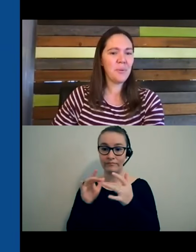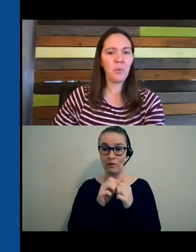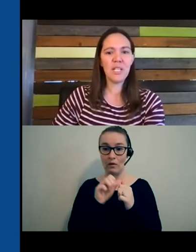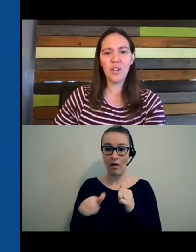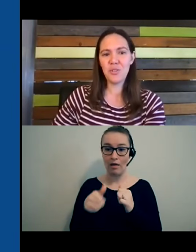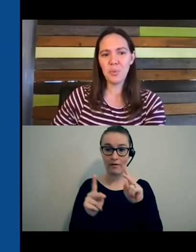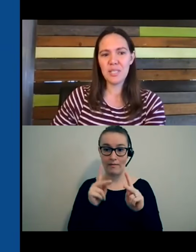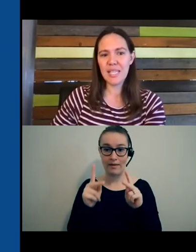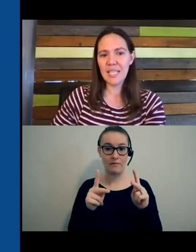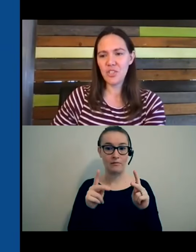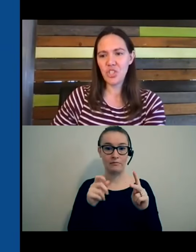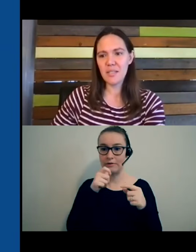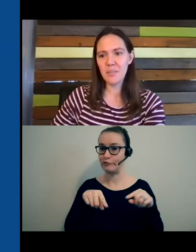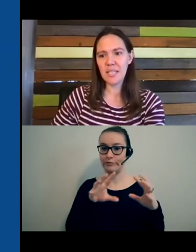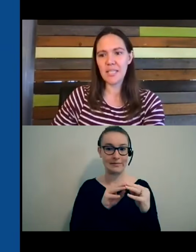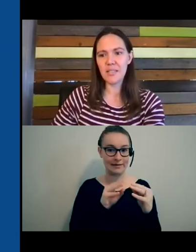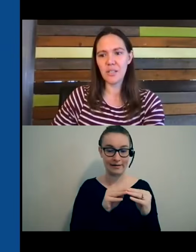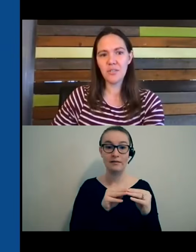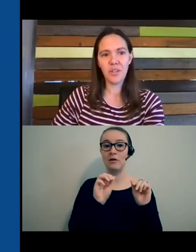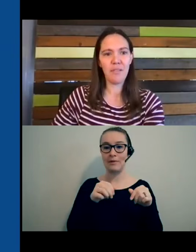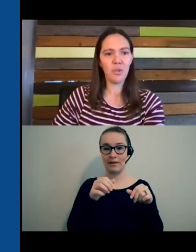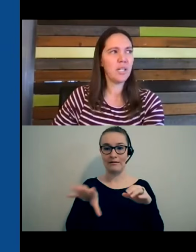We can also put the link in the chat to make it easier for everyone.